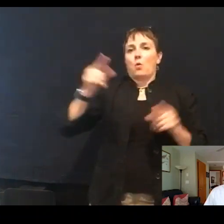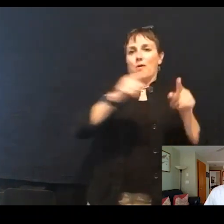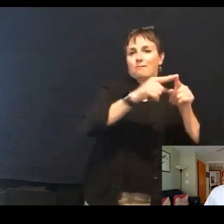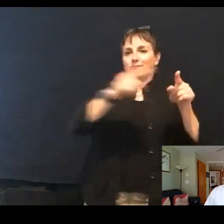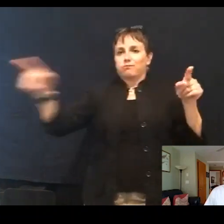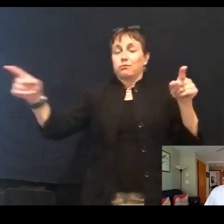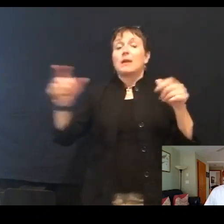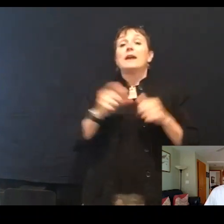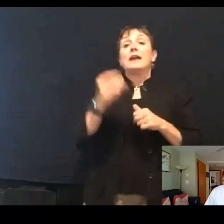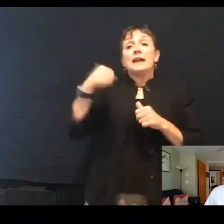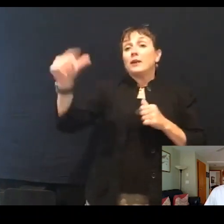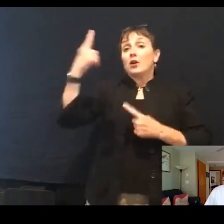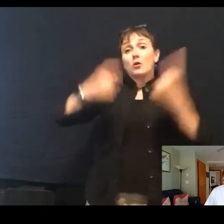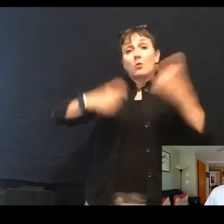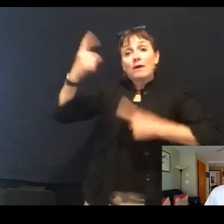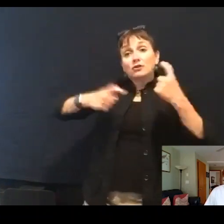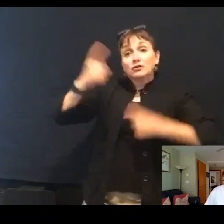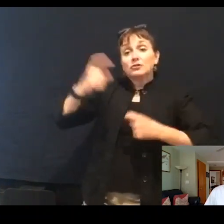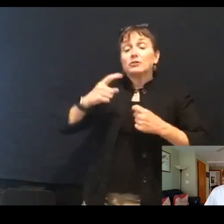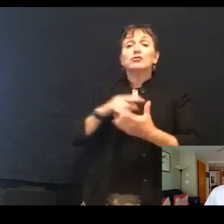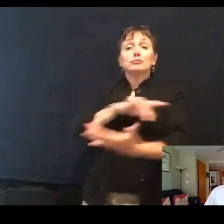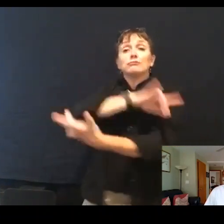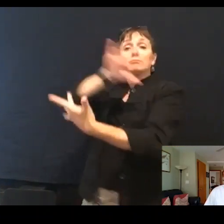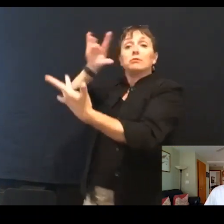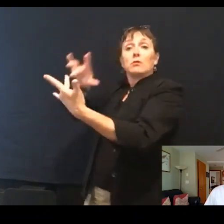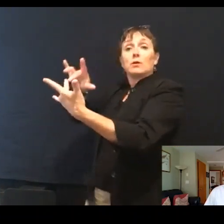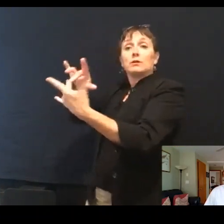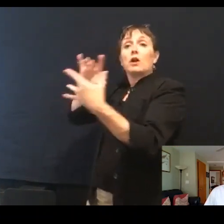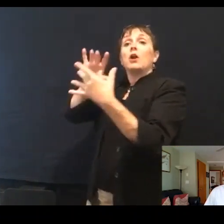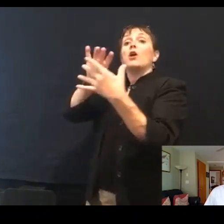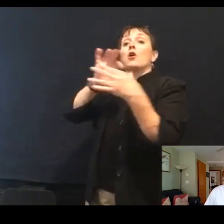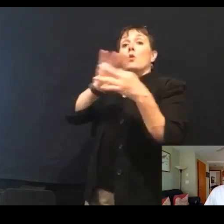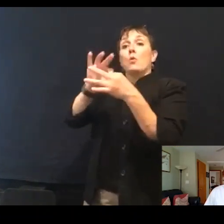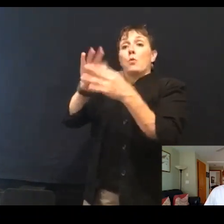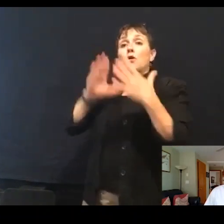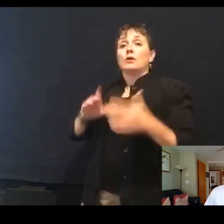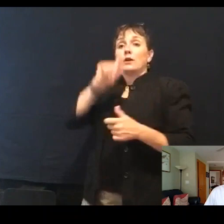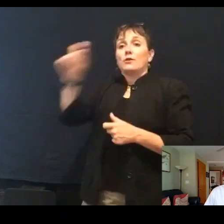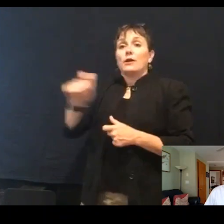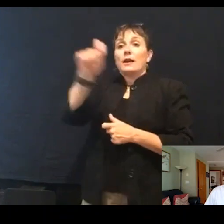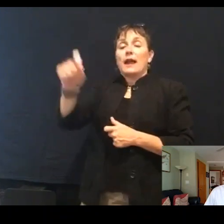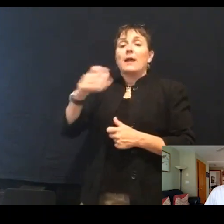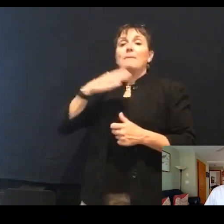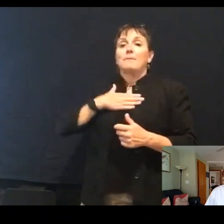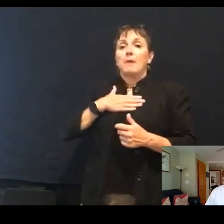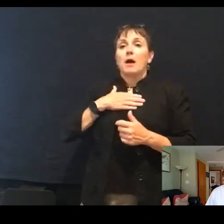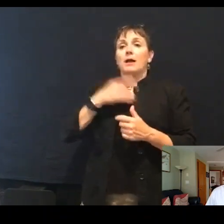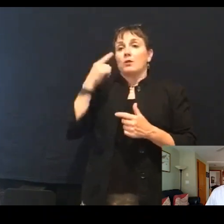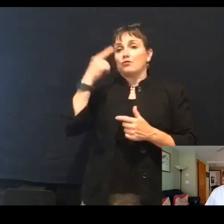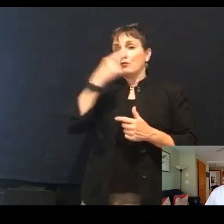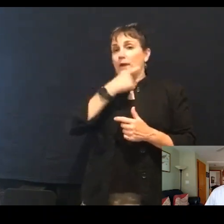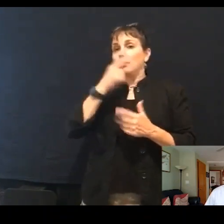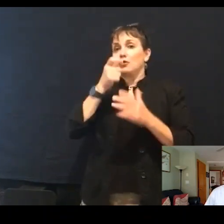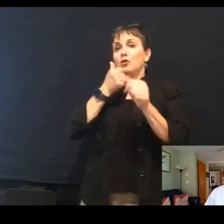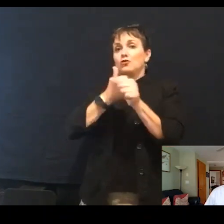please reach out by email to coordinator@myretinatracker.org.